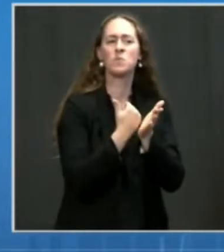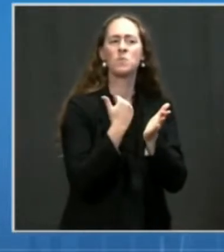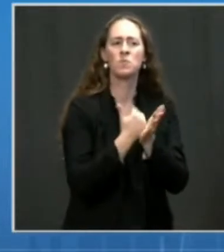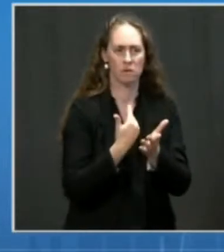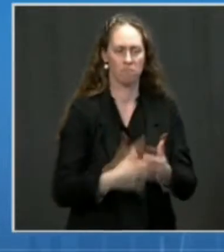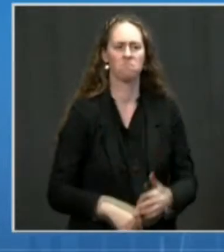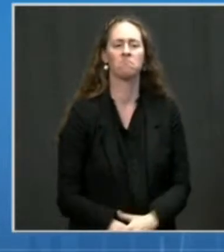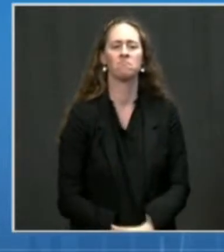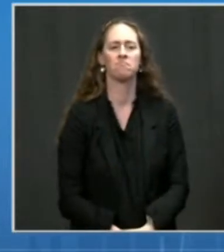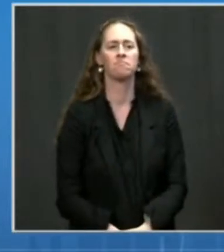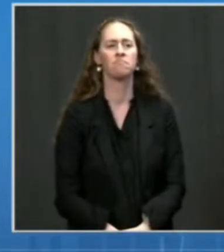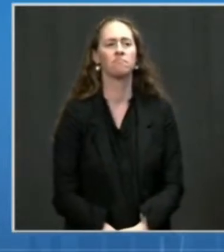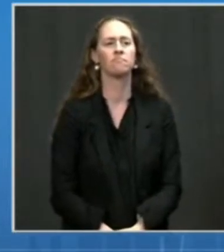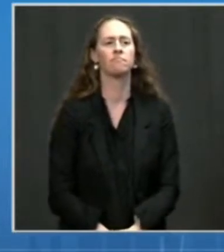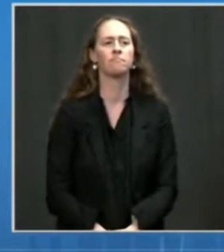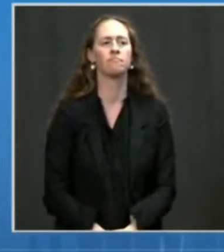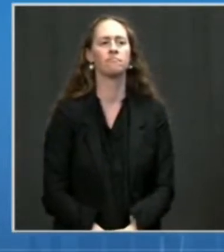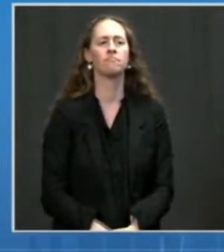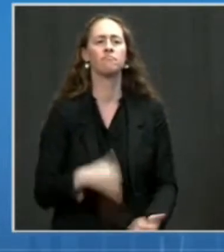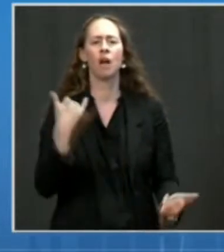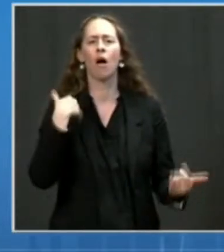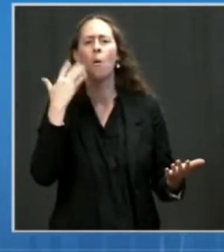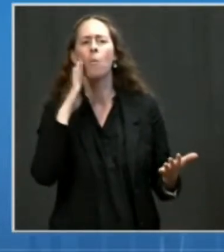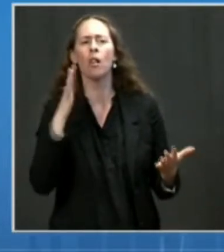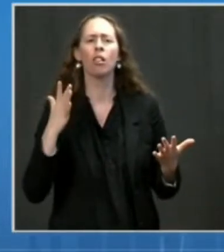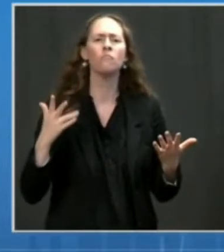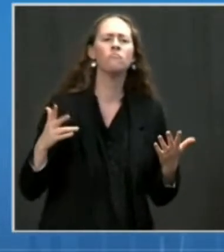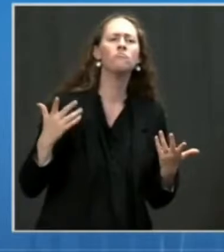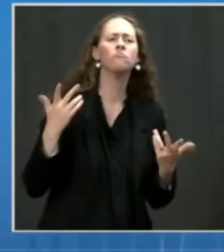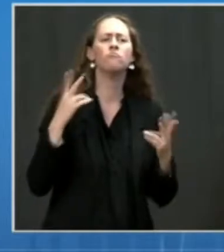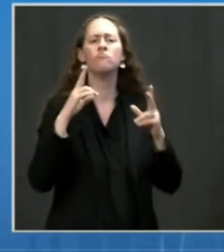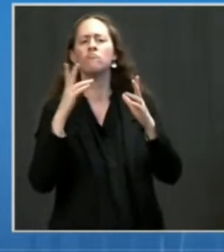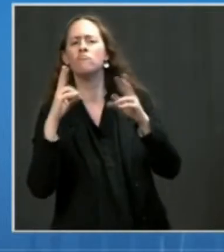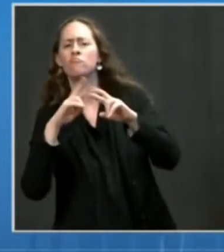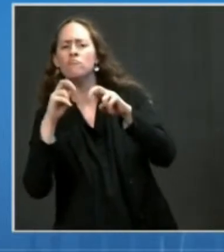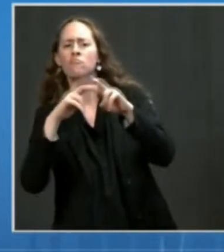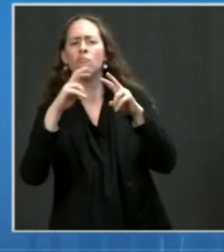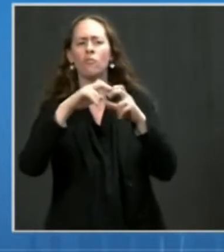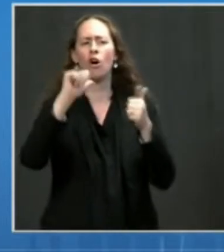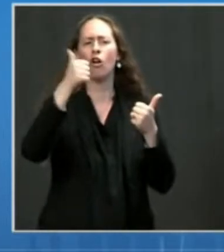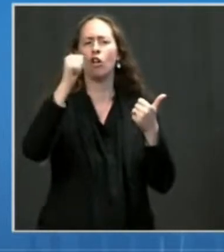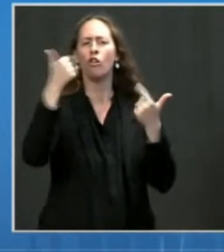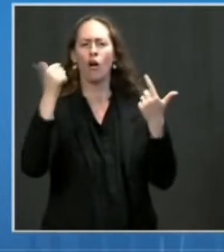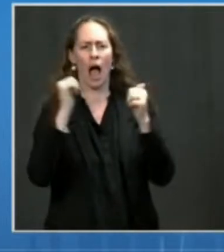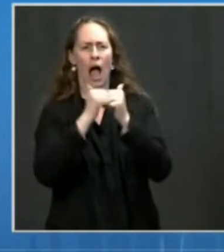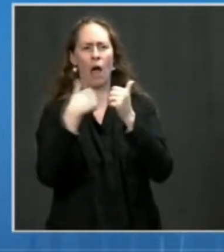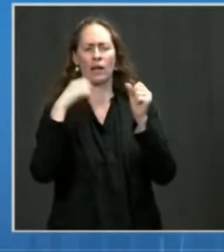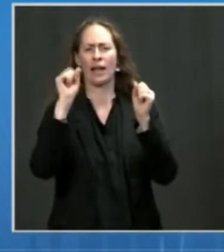VACCINATIONS FOR OUR ARMED FORCES, HOW AND WHEN THEY WOULD